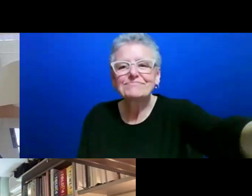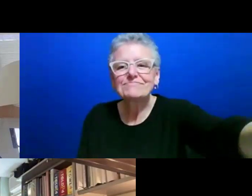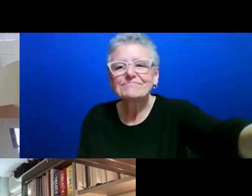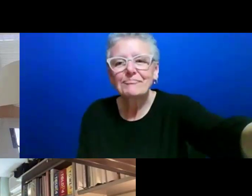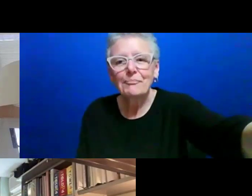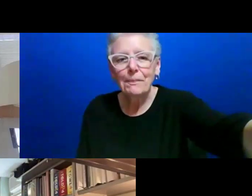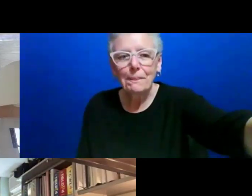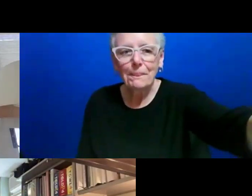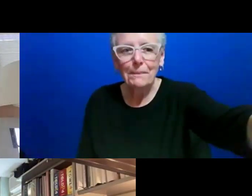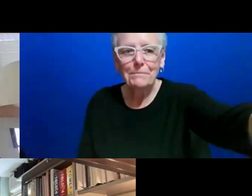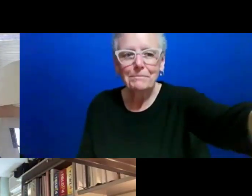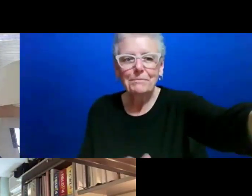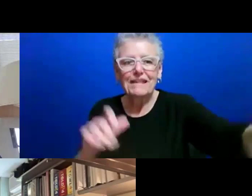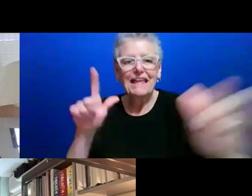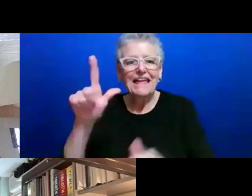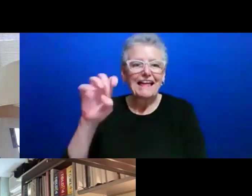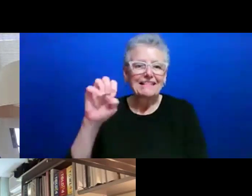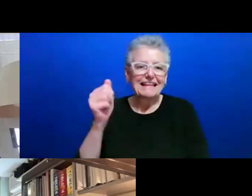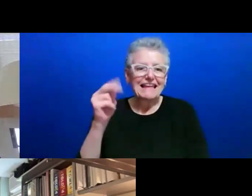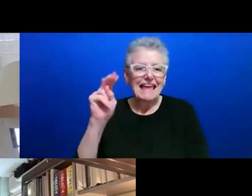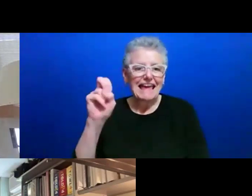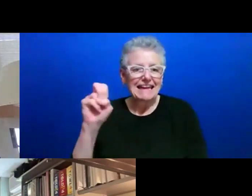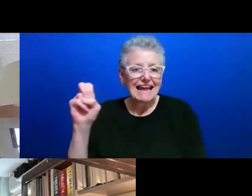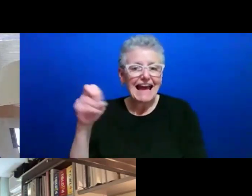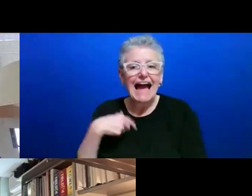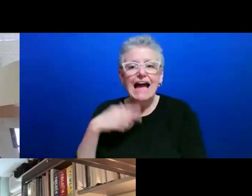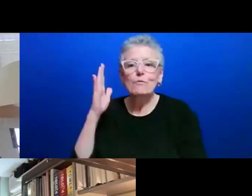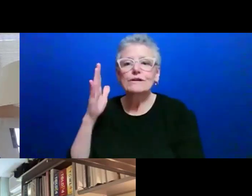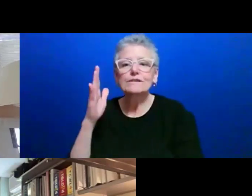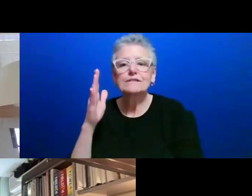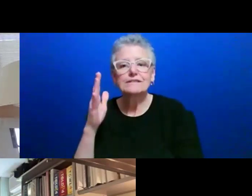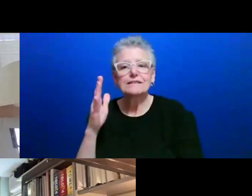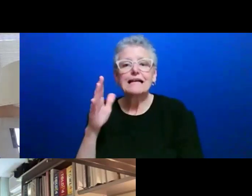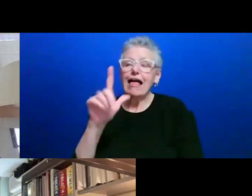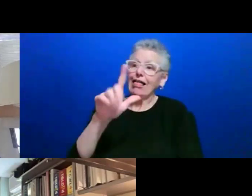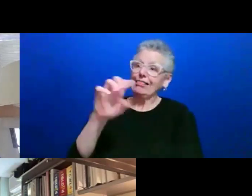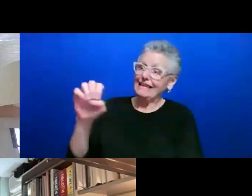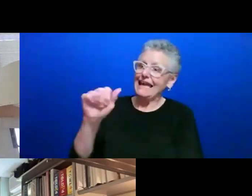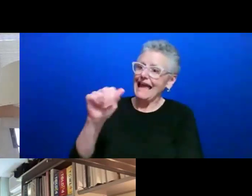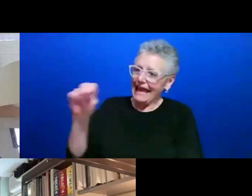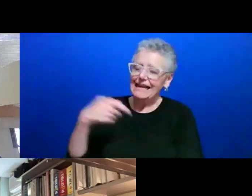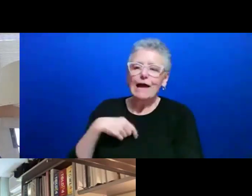LEEANN HANSE >> This is Leeann. I'll just dive in. So I have often felt like I had to go searching